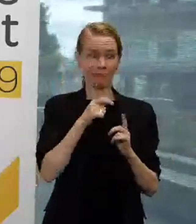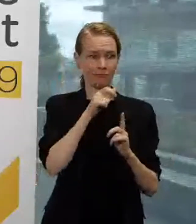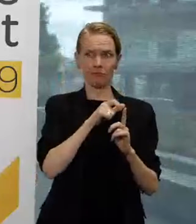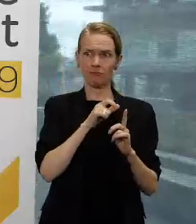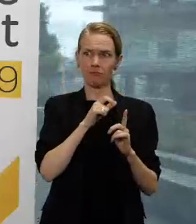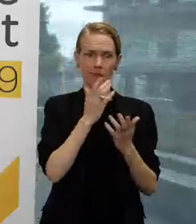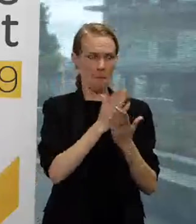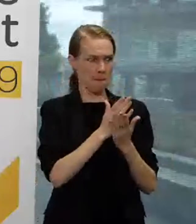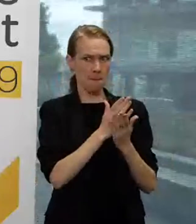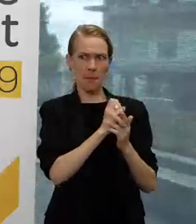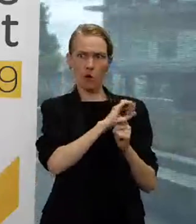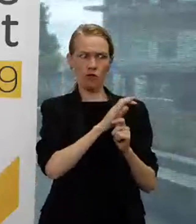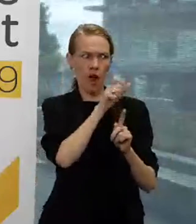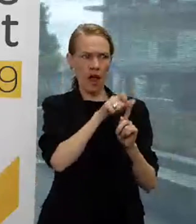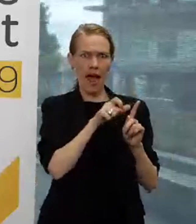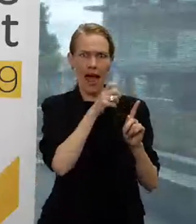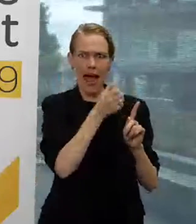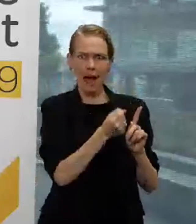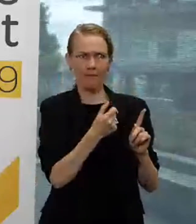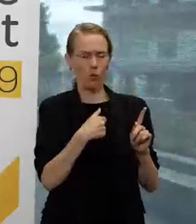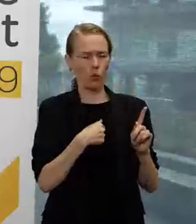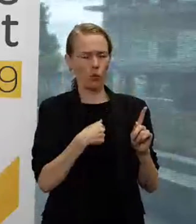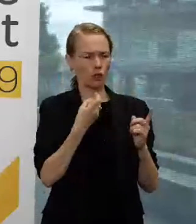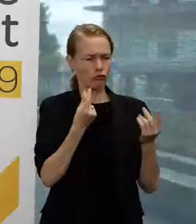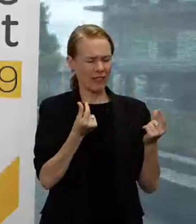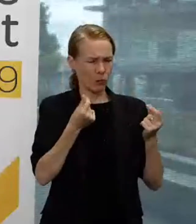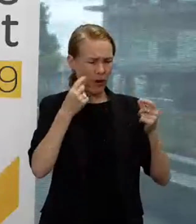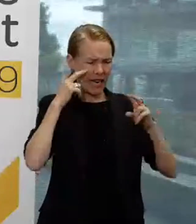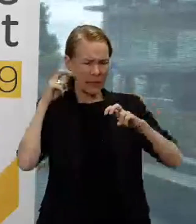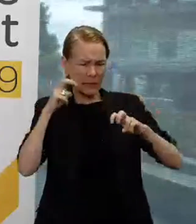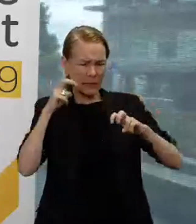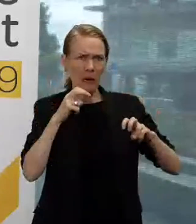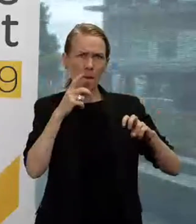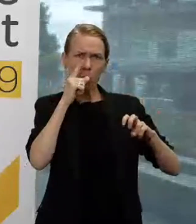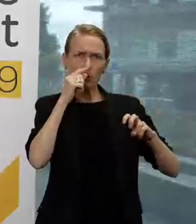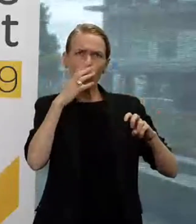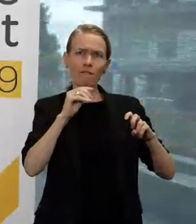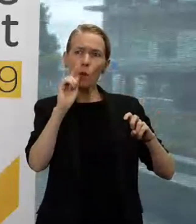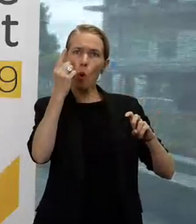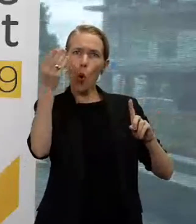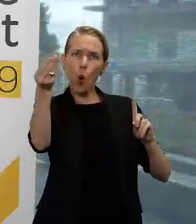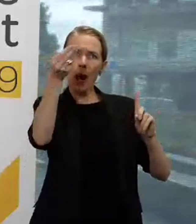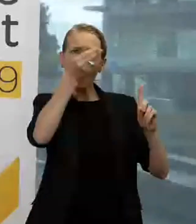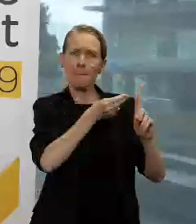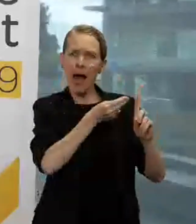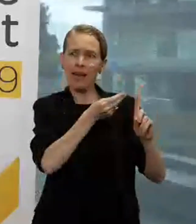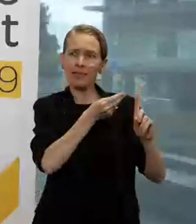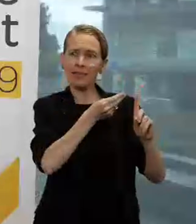We're not taking for granted that just because he works onboard ships that, that could've been the source of his infection.